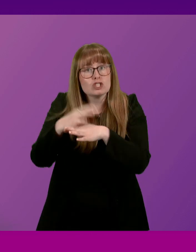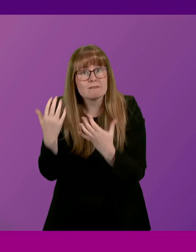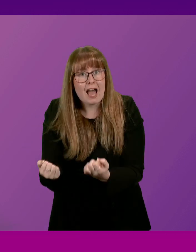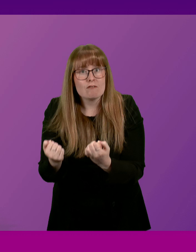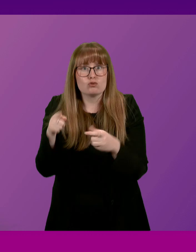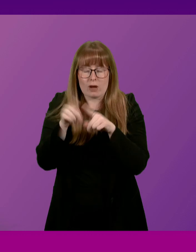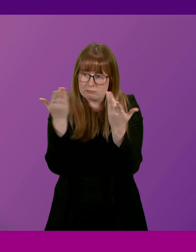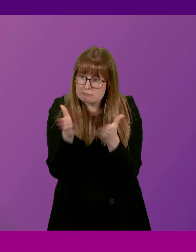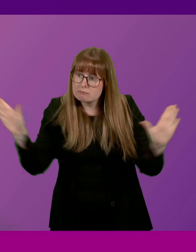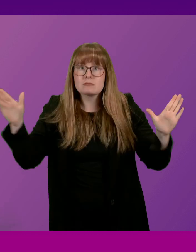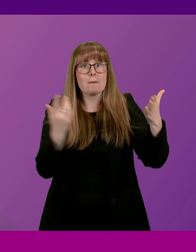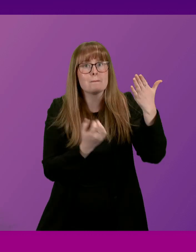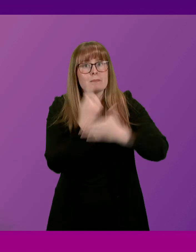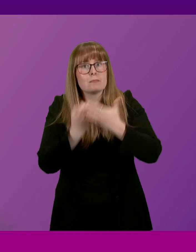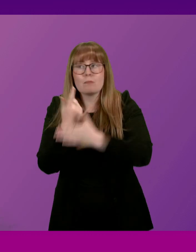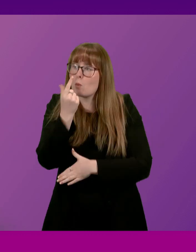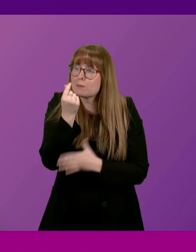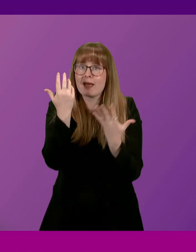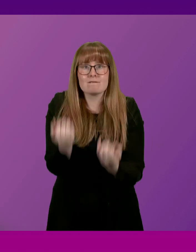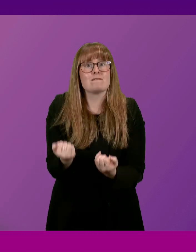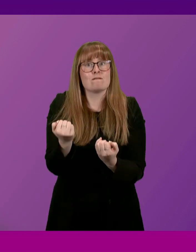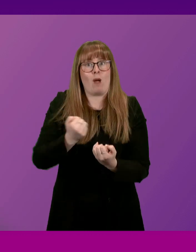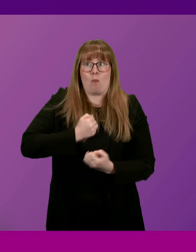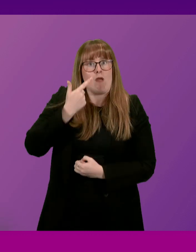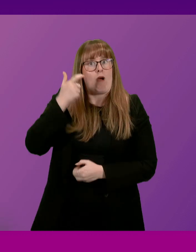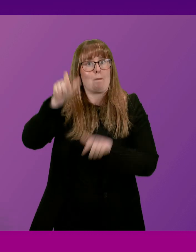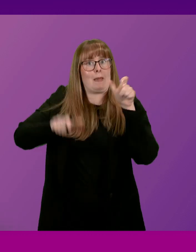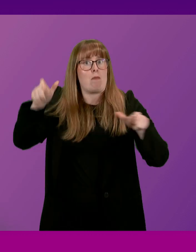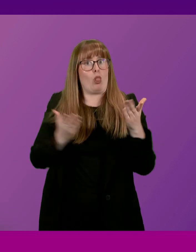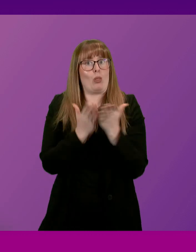range of possibilities that are in place for young people in the education system,